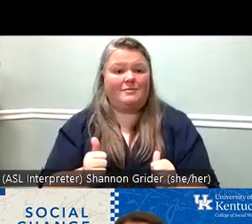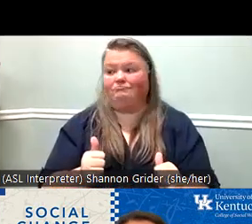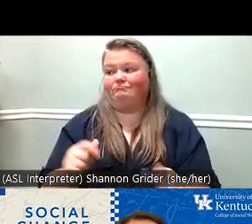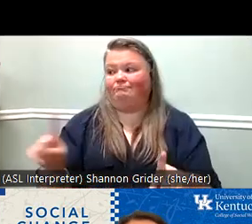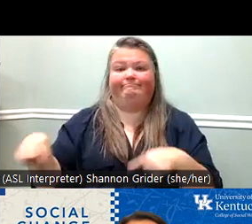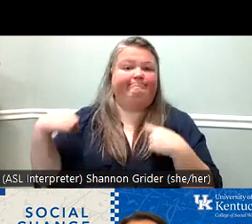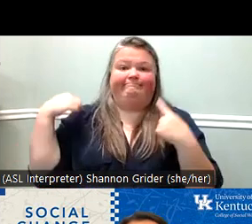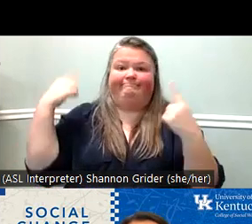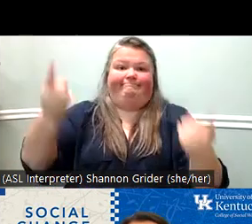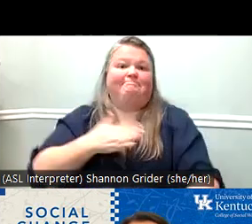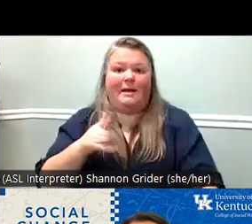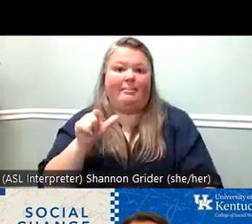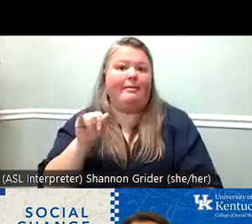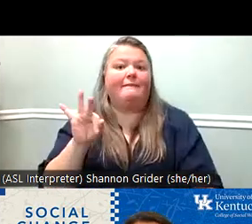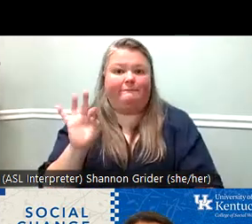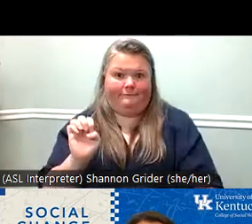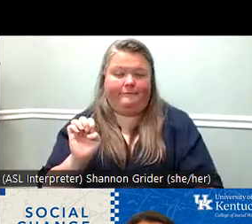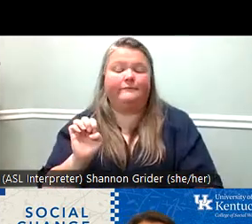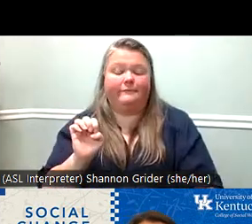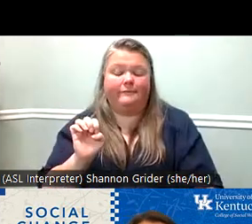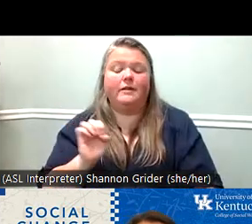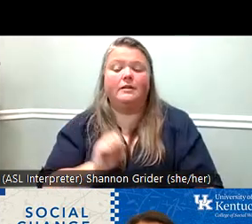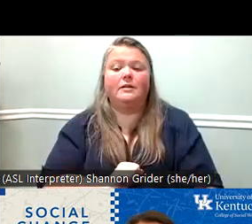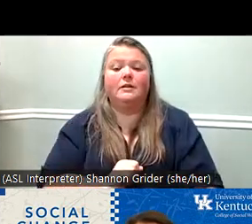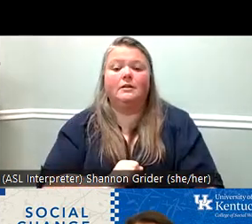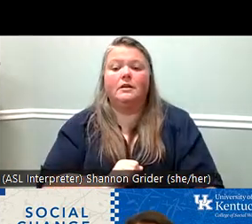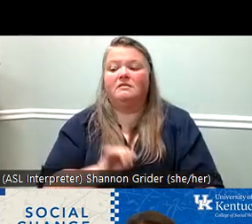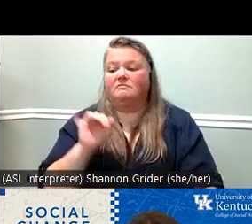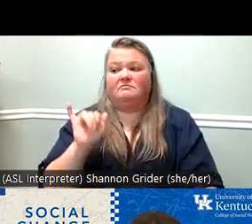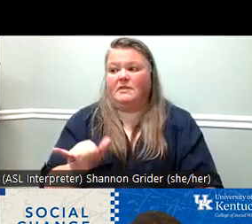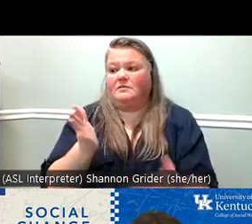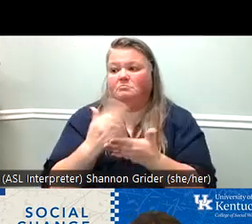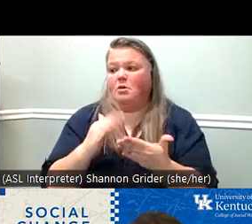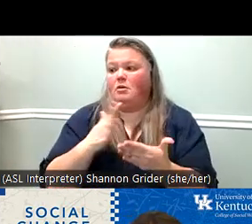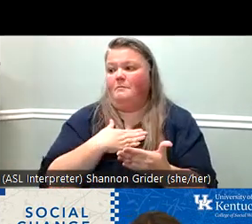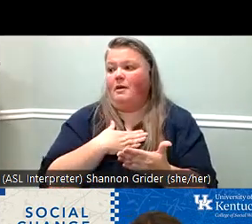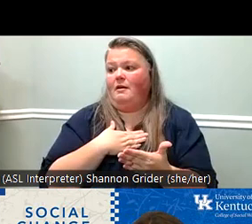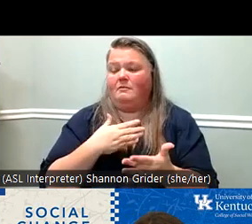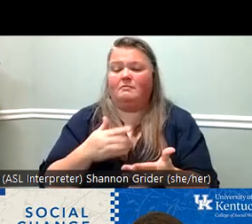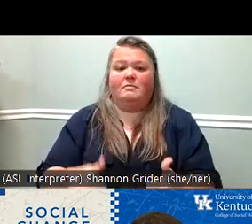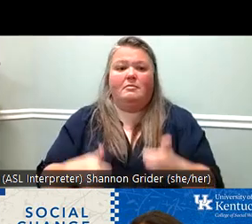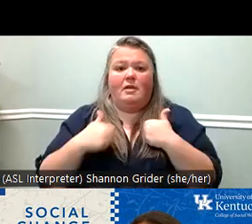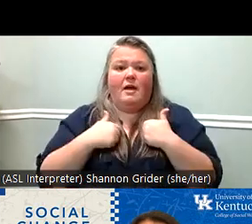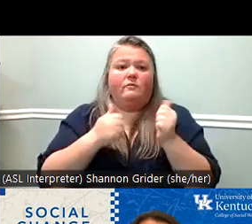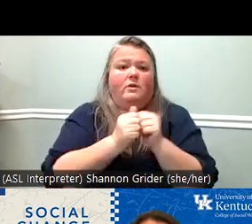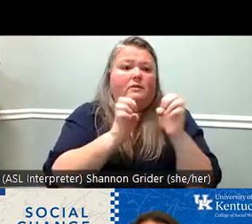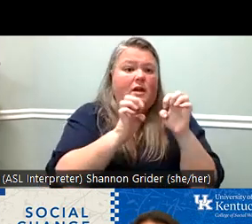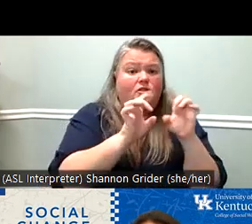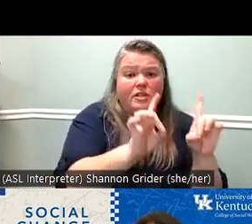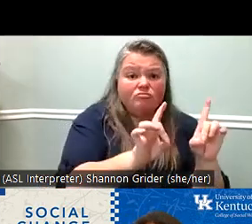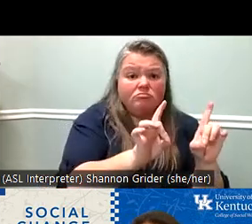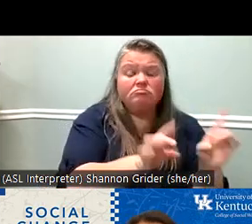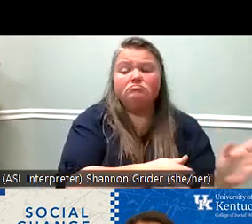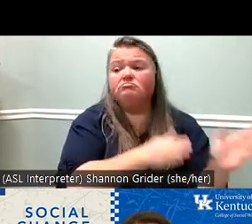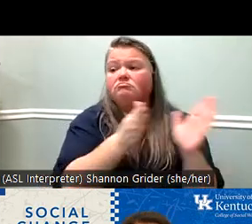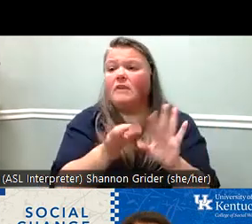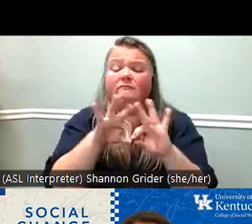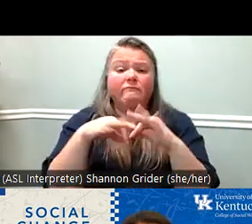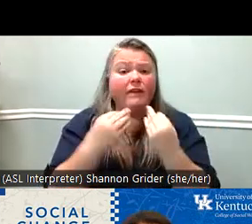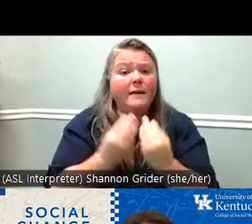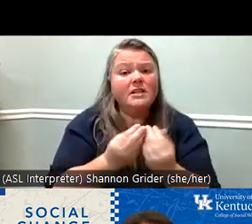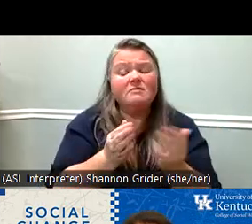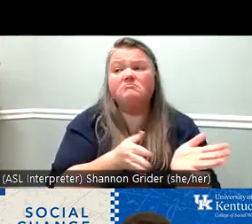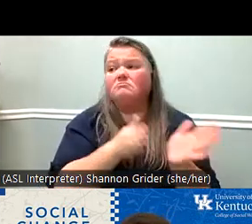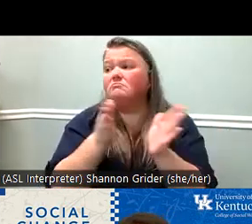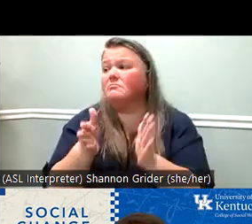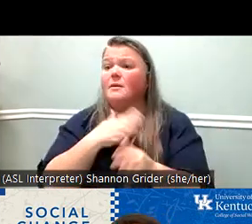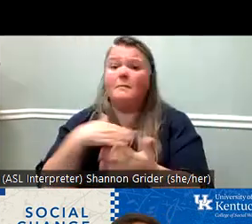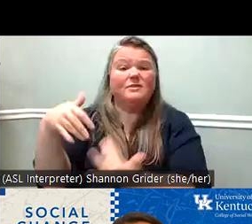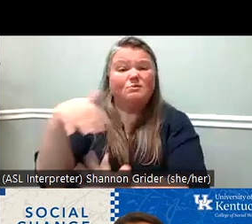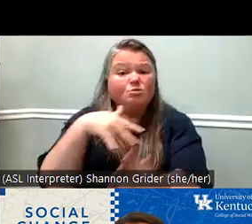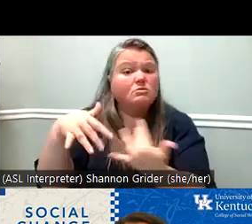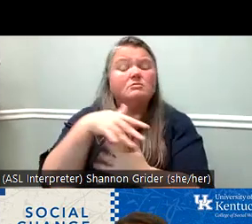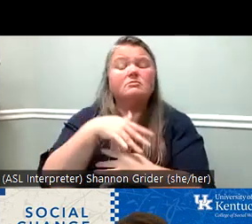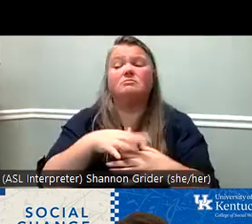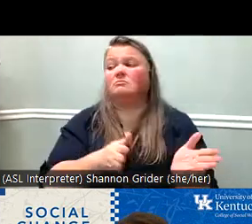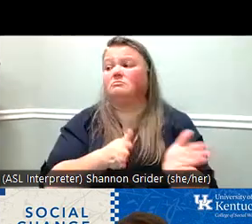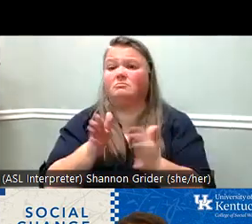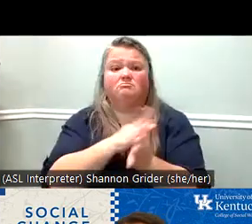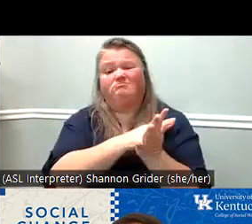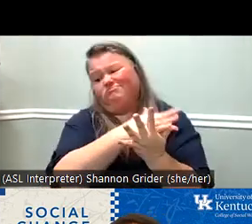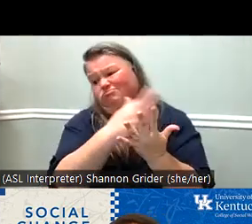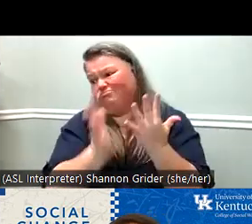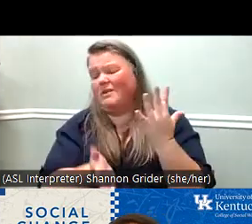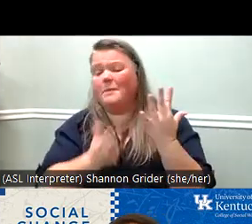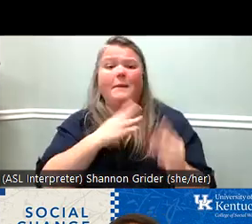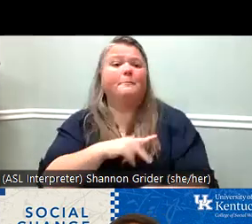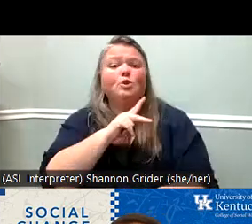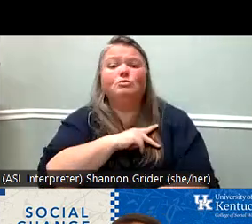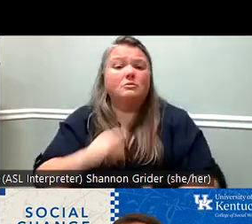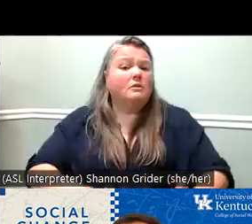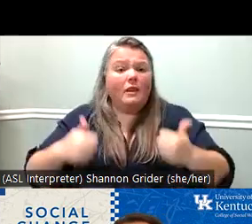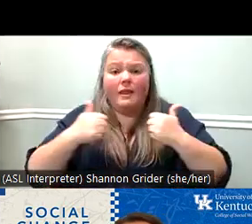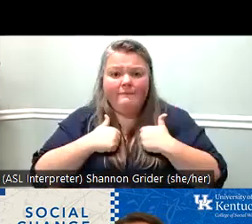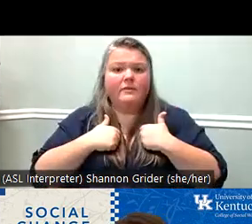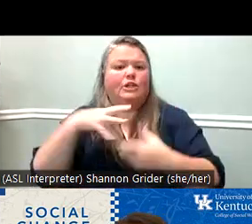THE THINGS THAT I WAS DOING. SO AT AGE 30 I LOST ALL OF THE REST OF MY HEARING, AND THEN AT AGE 34 IS WHEN I GOT A COCHLEAR IMPLANT. SO MY HEARING LOSS HAS BEEN